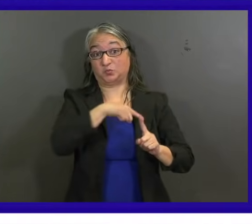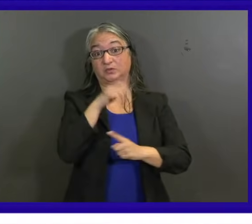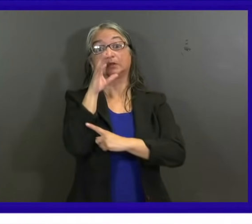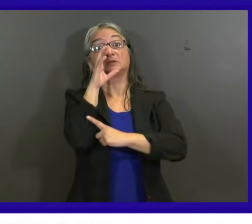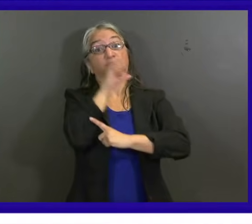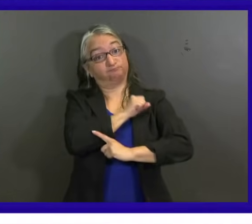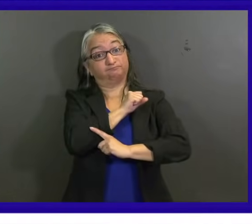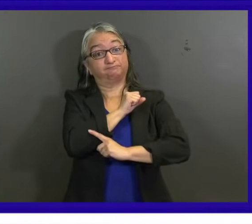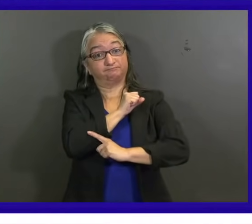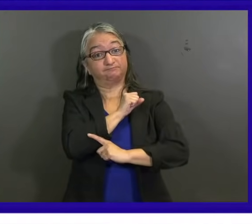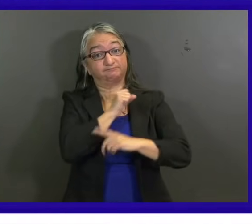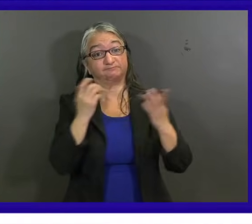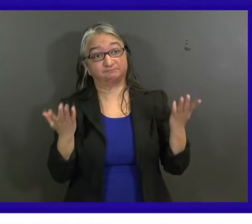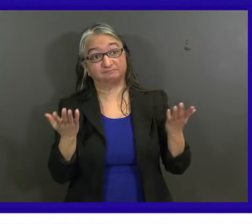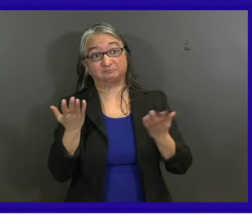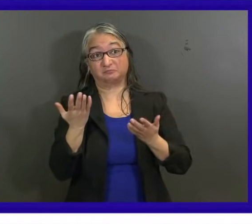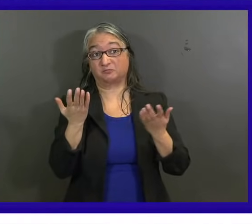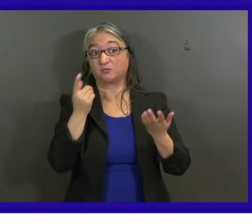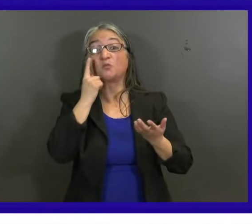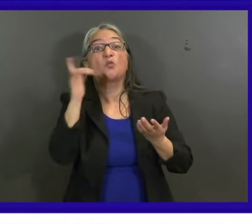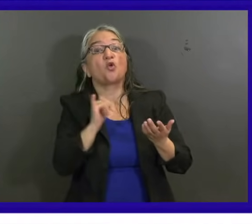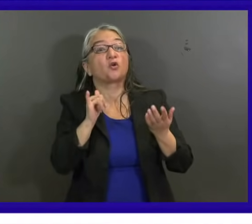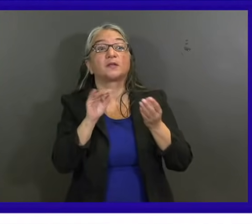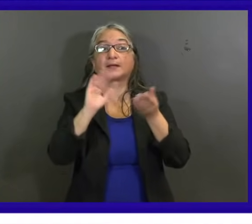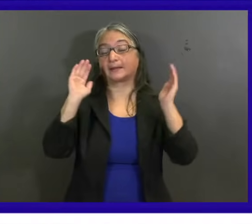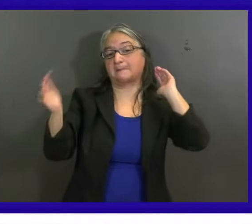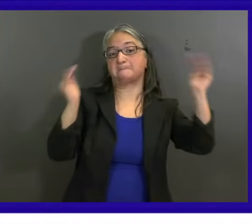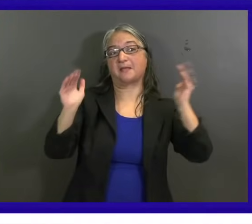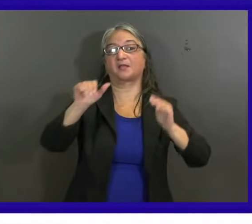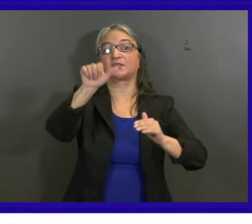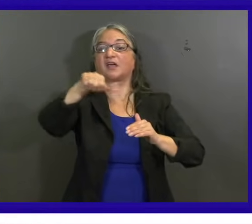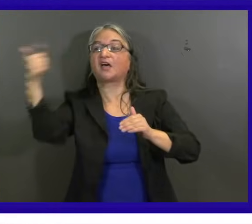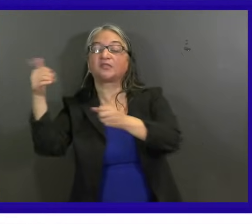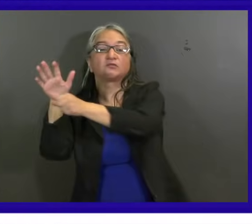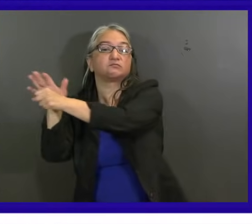pattern that we've seen in other jurisdictions and there's no real reason to think we wouldn't but